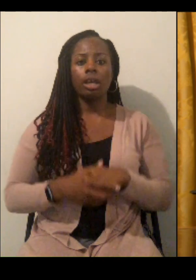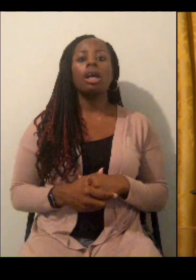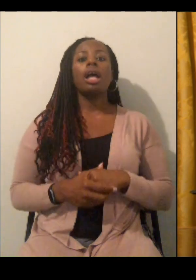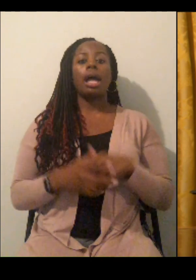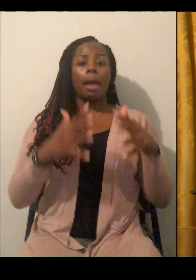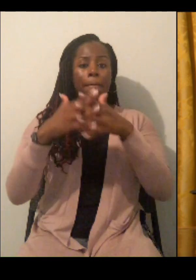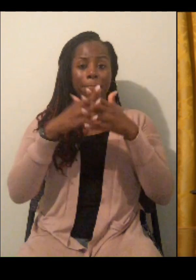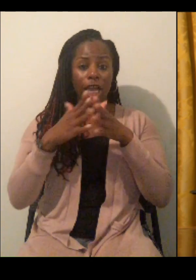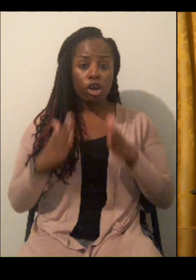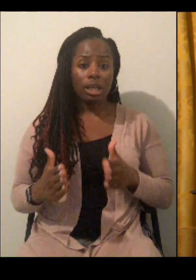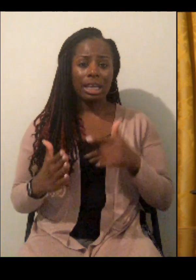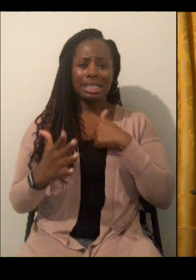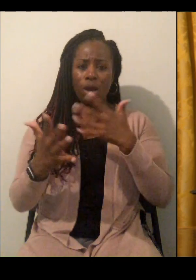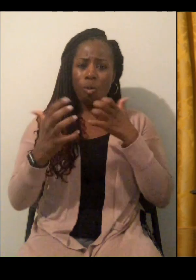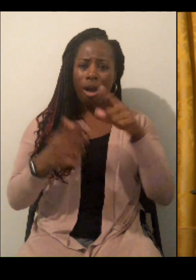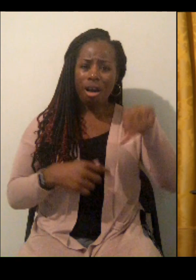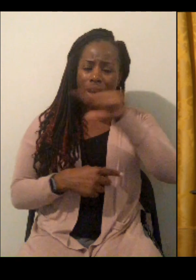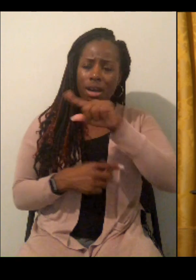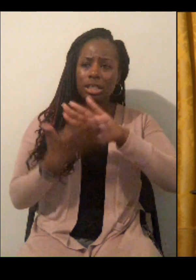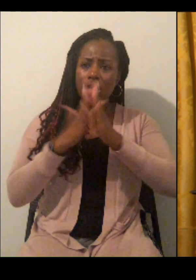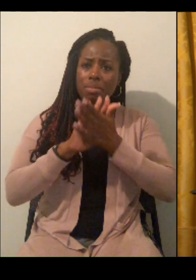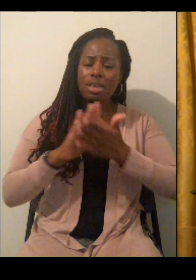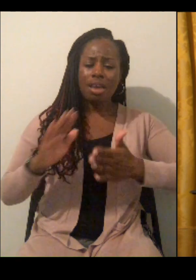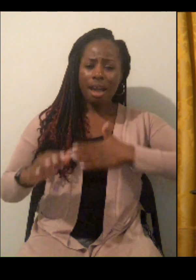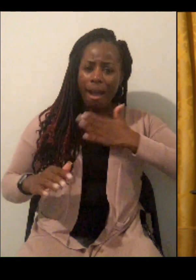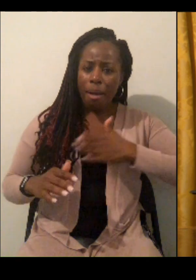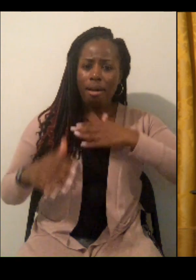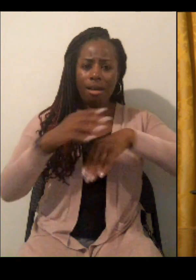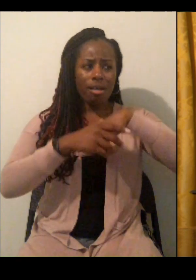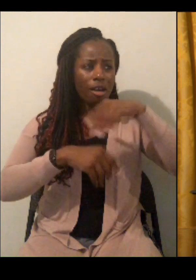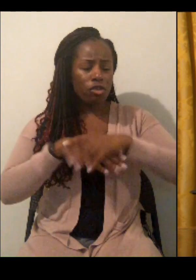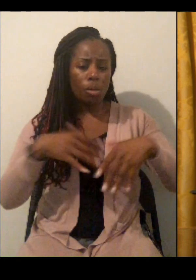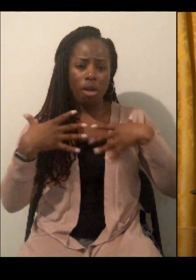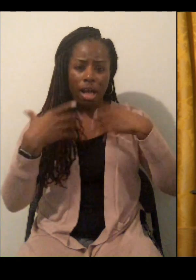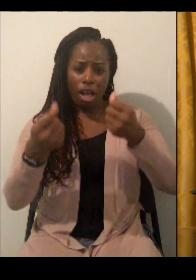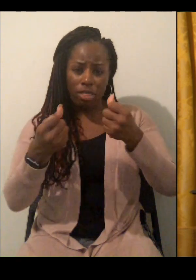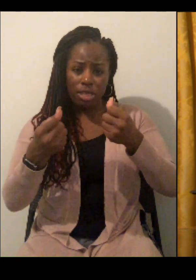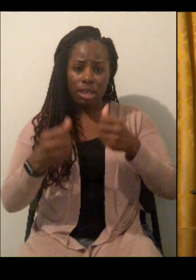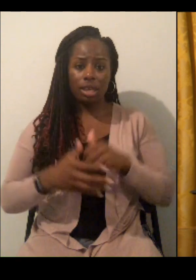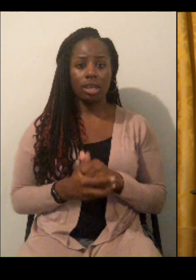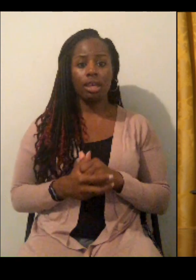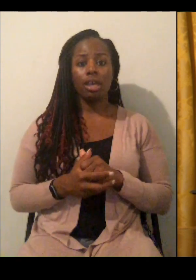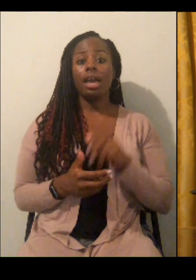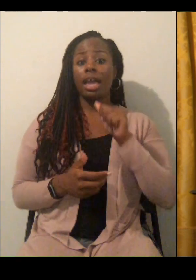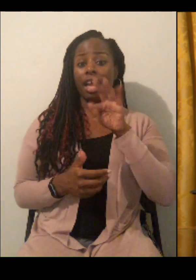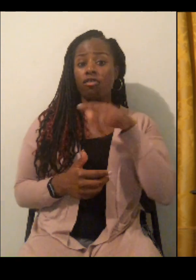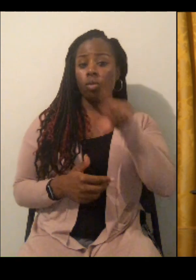America first if we are vigilant and we can reduce the chance of infection which